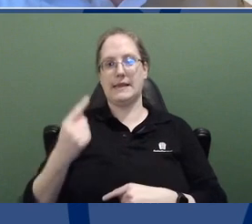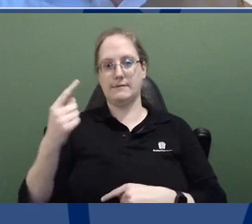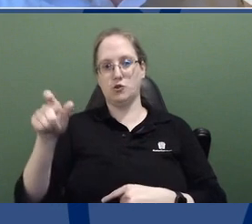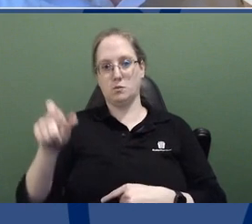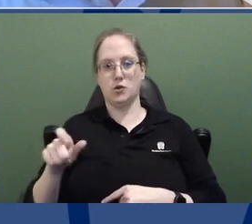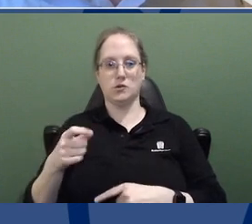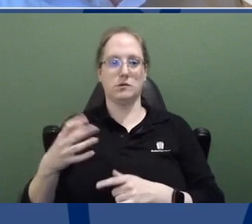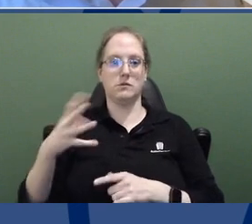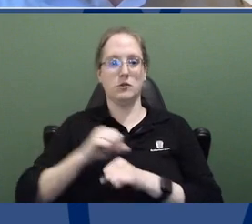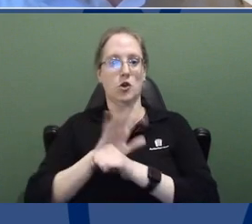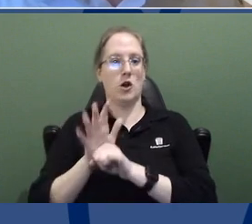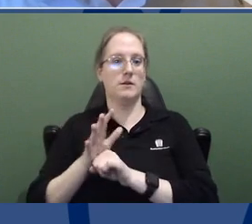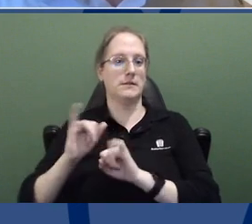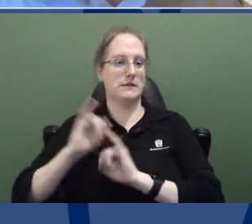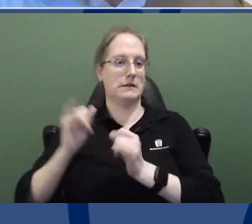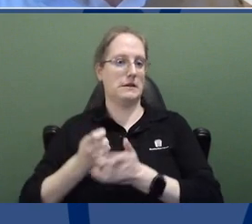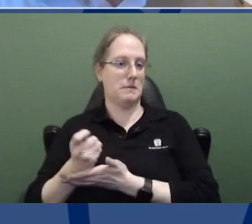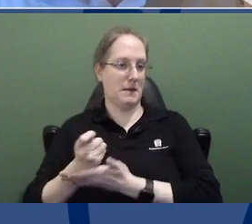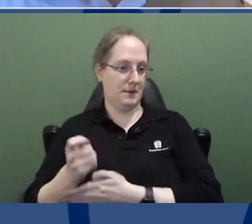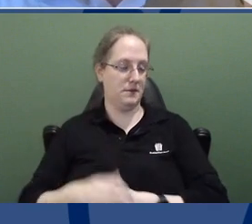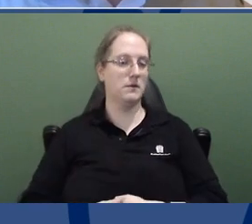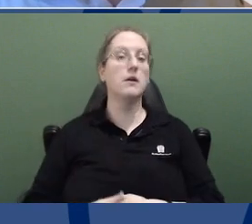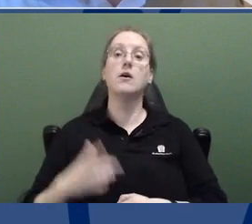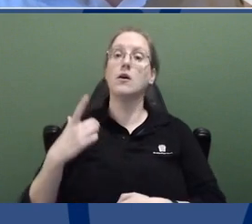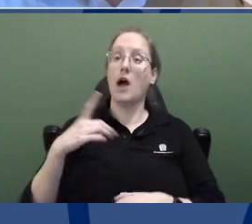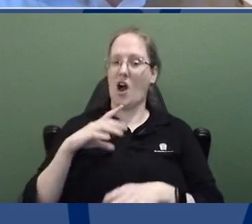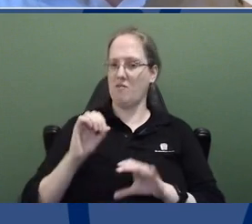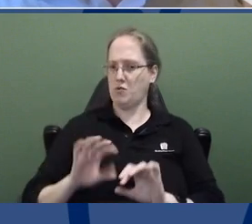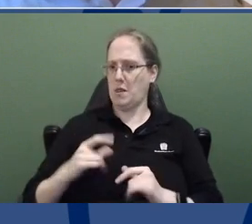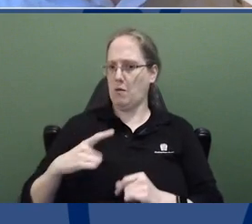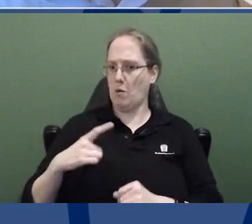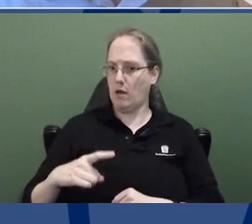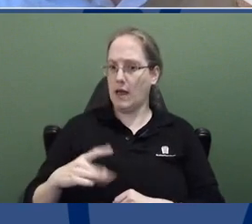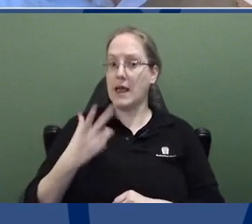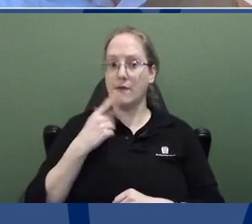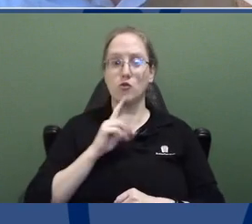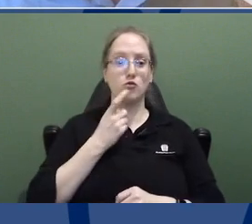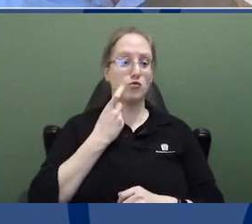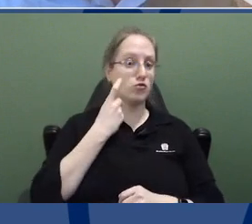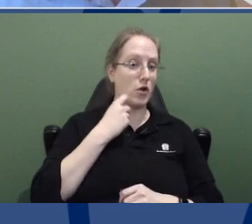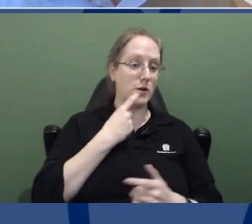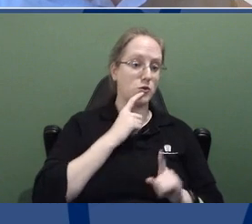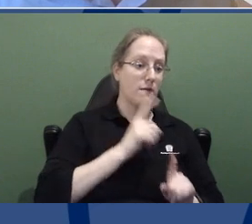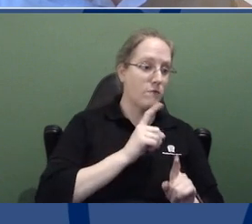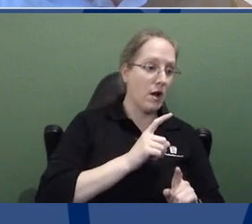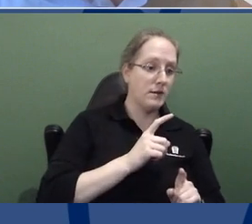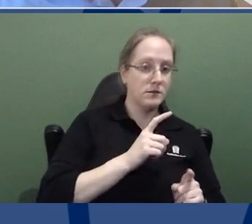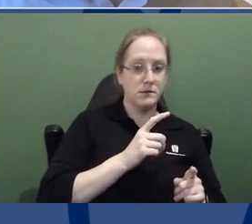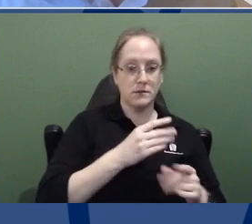when giving advice to businesses who have to make that choice, we need to make the comparison